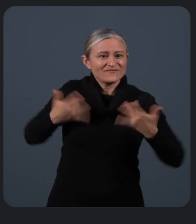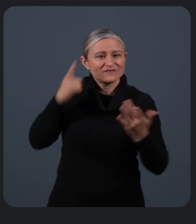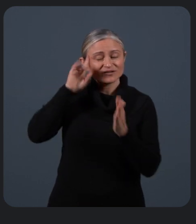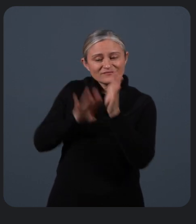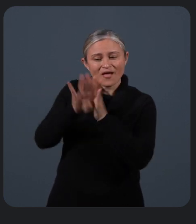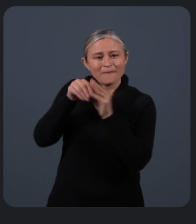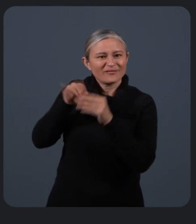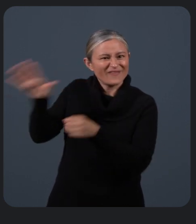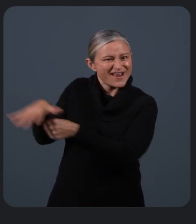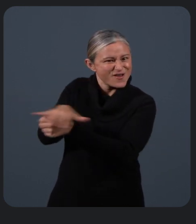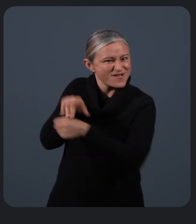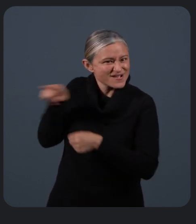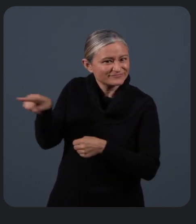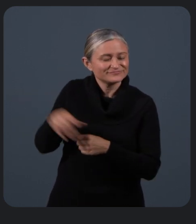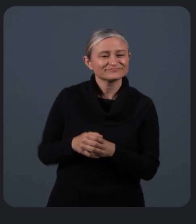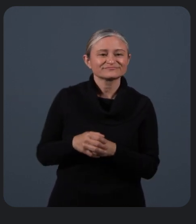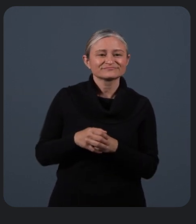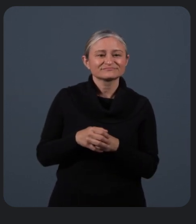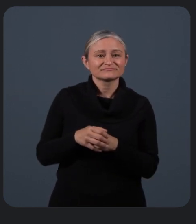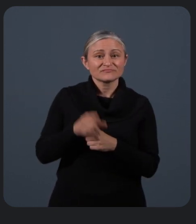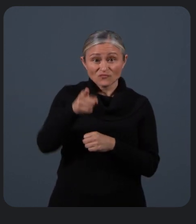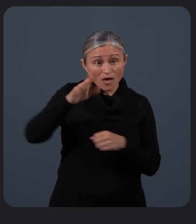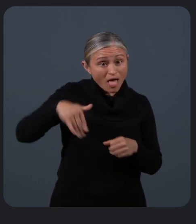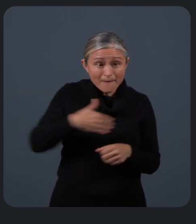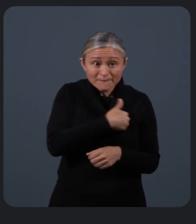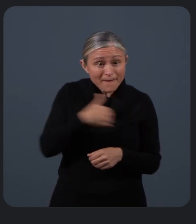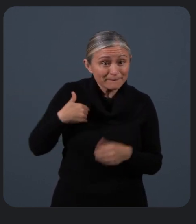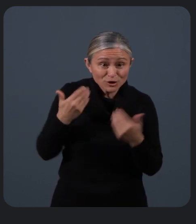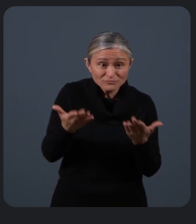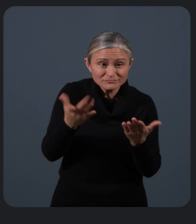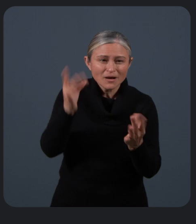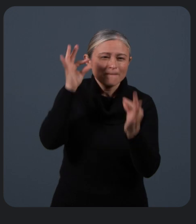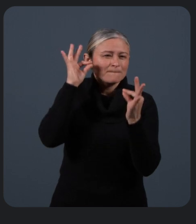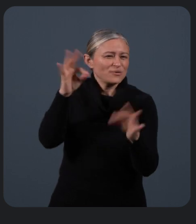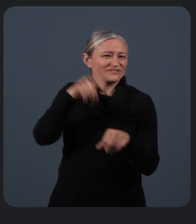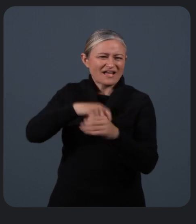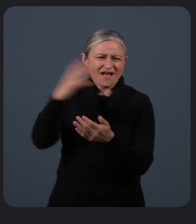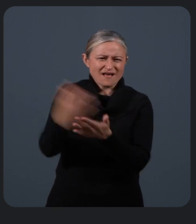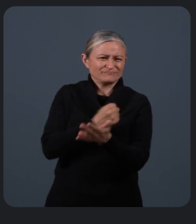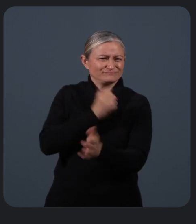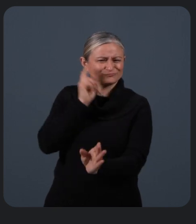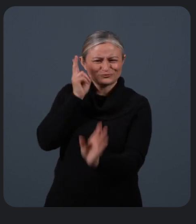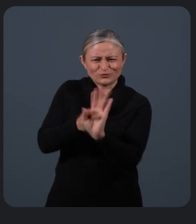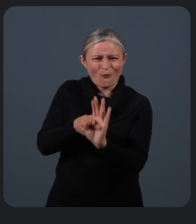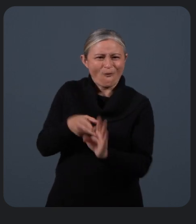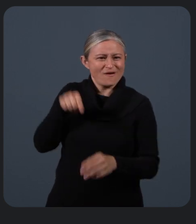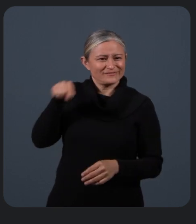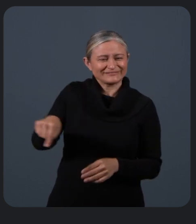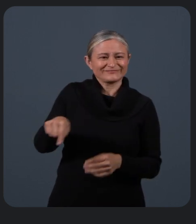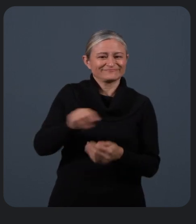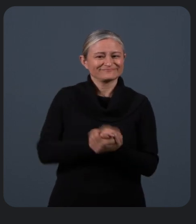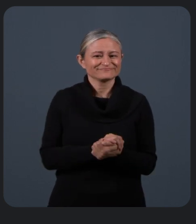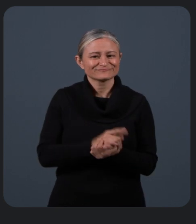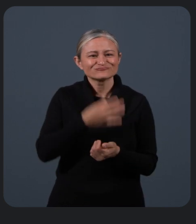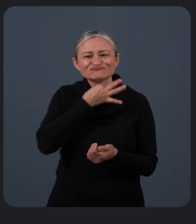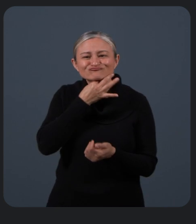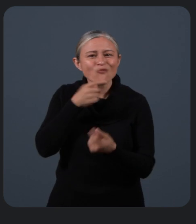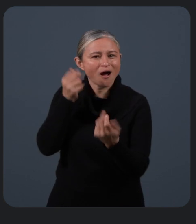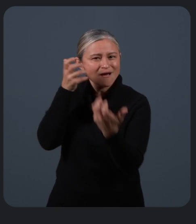If you're not already a member, it's a perfect time for you to get in and go find the right one for you.